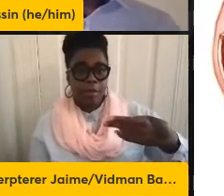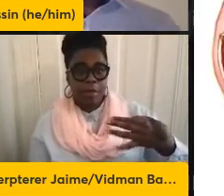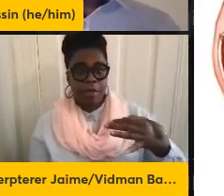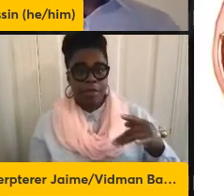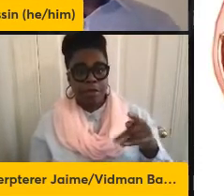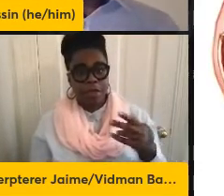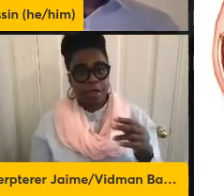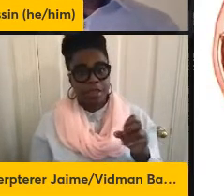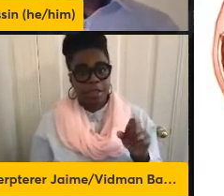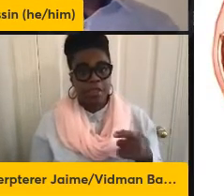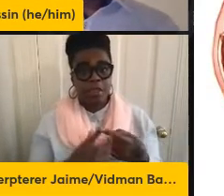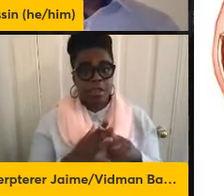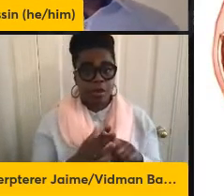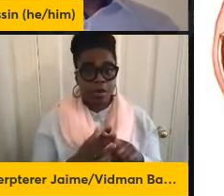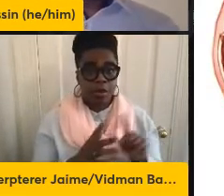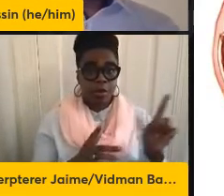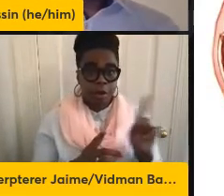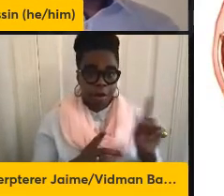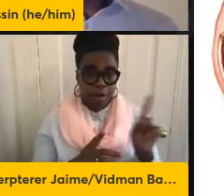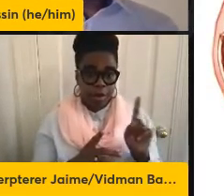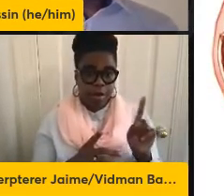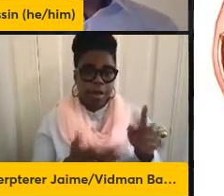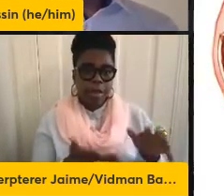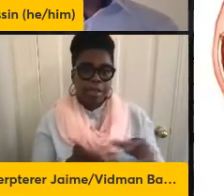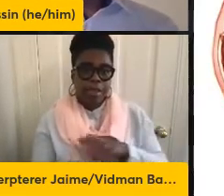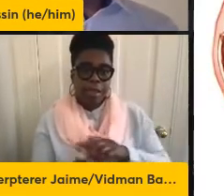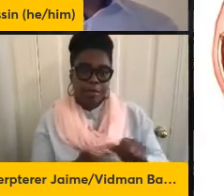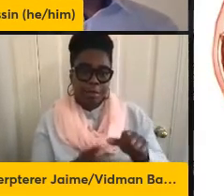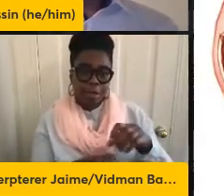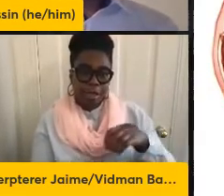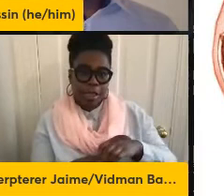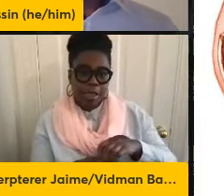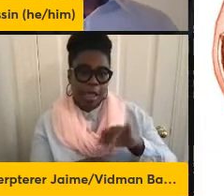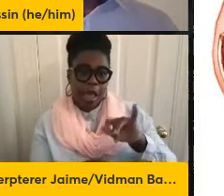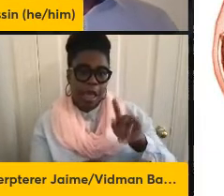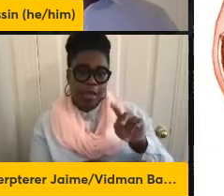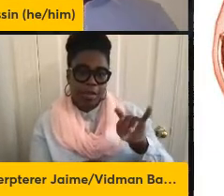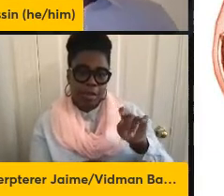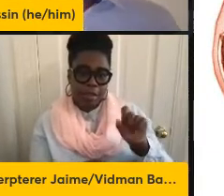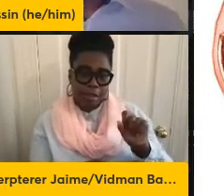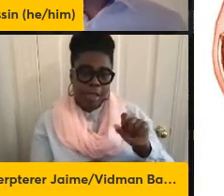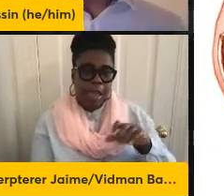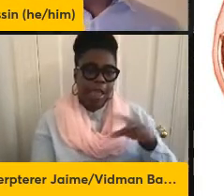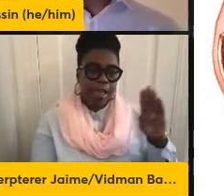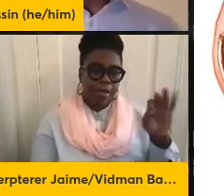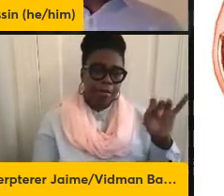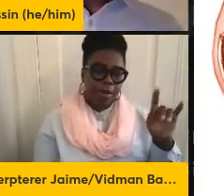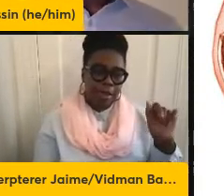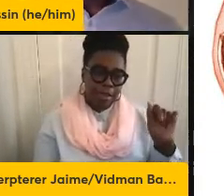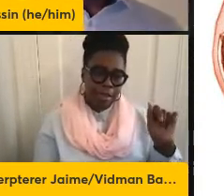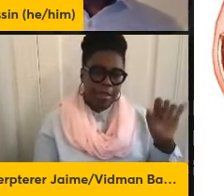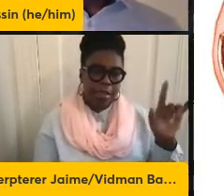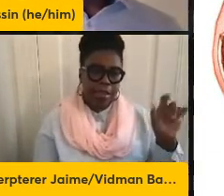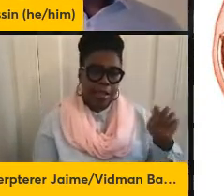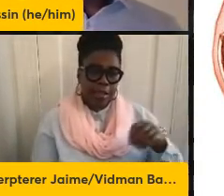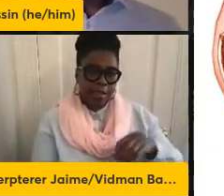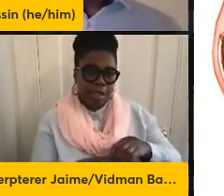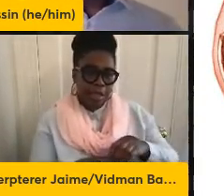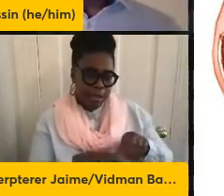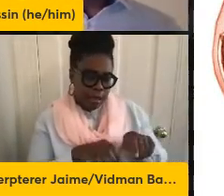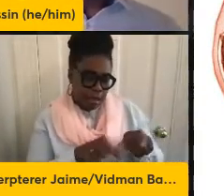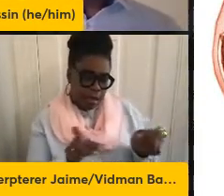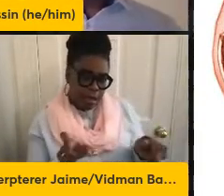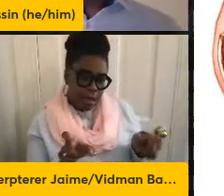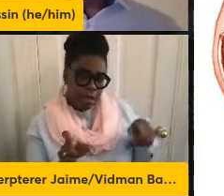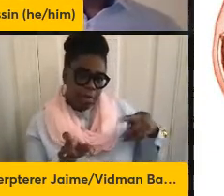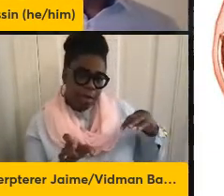with damage of the eyelids and of the specifically of the beta cells of pancreas that produce insulin. And Insulin is a hormone